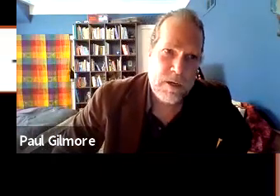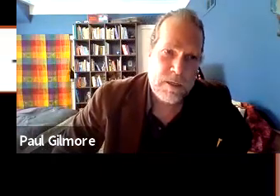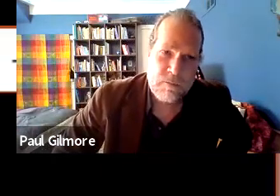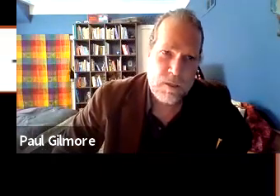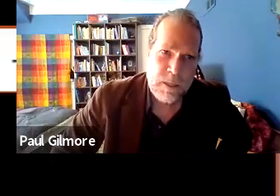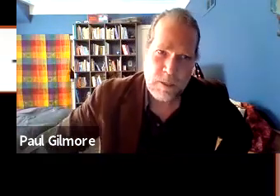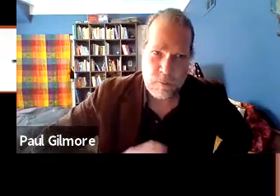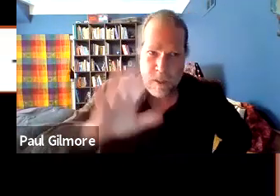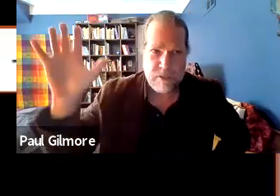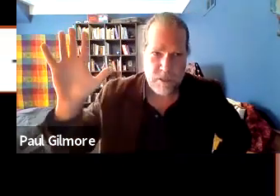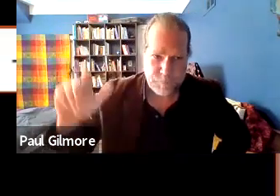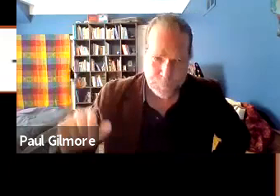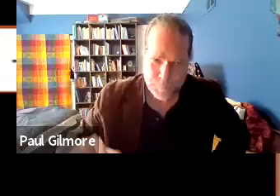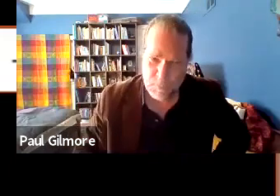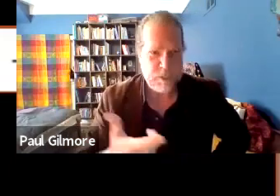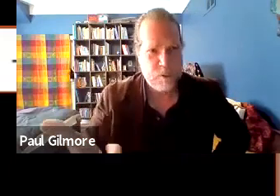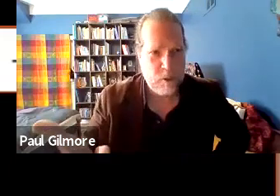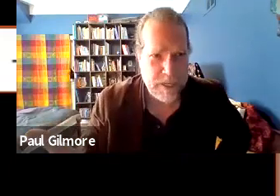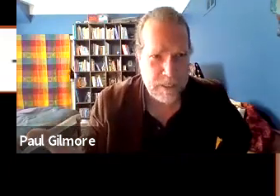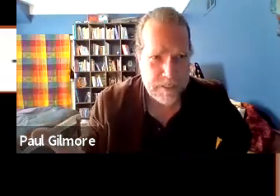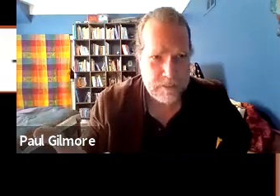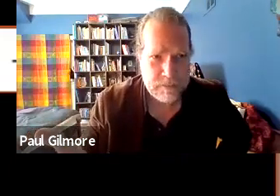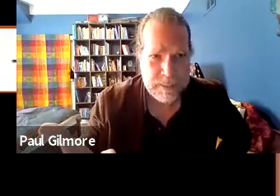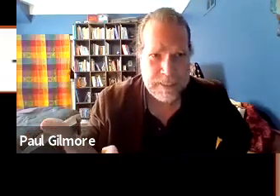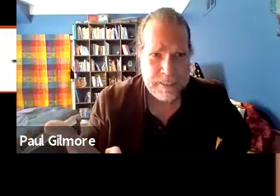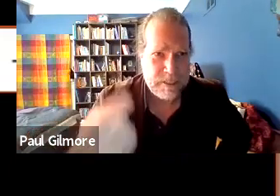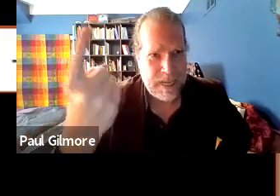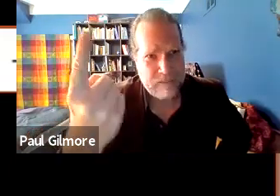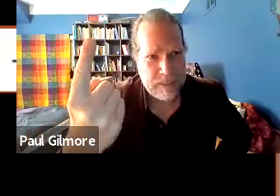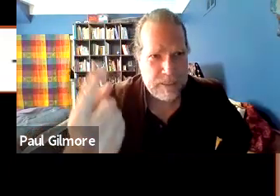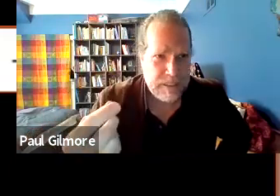Americans. And we you know, we love it here. Sure, don't act like it. You're Catholic,